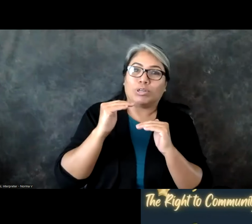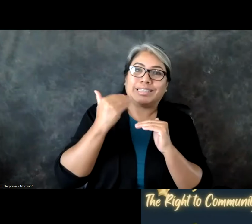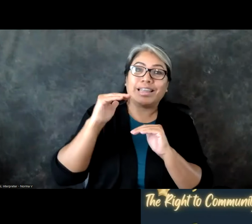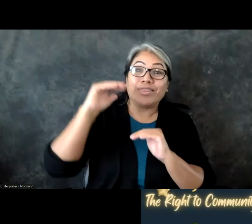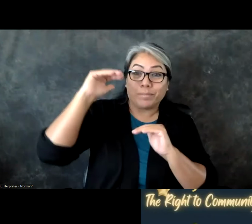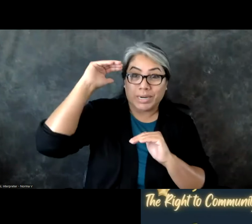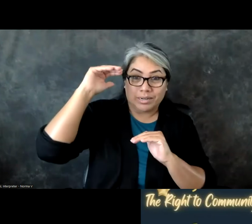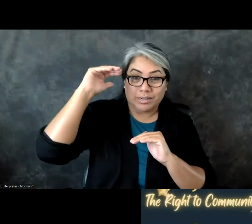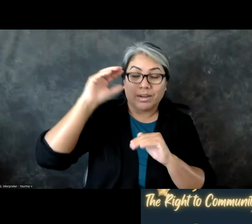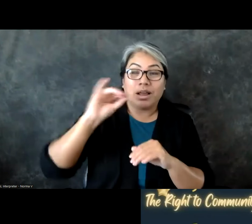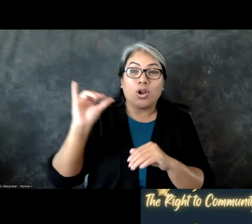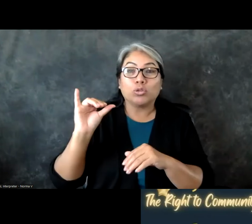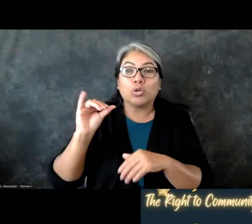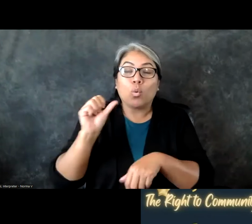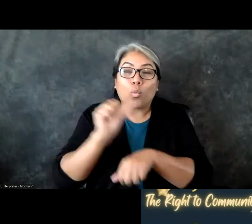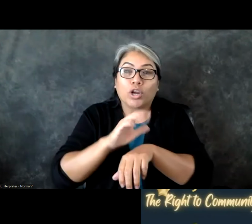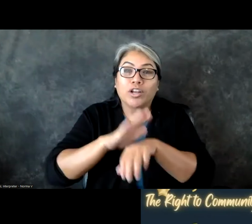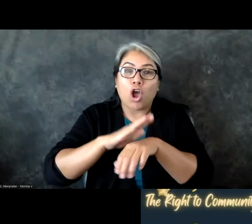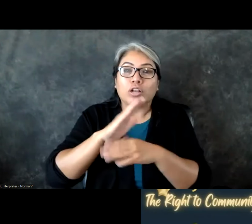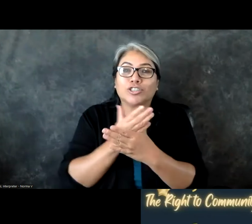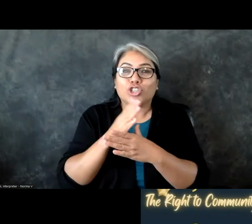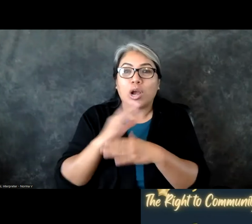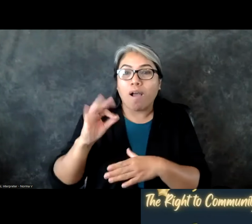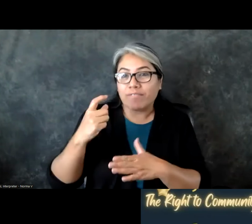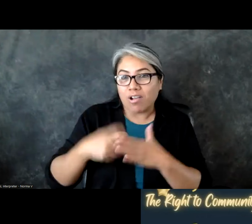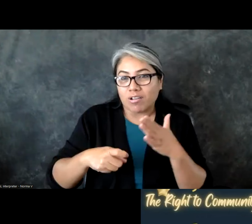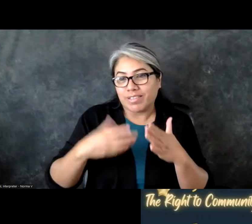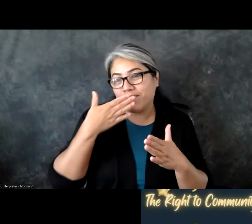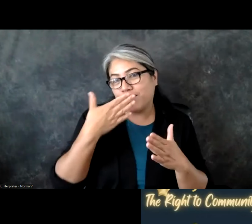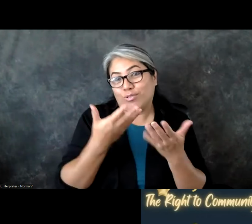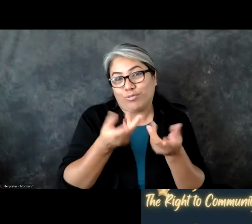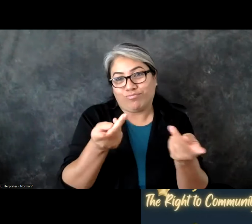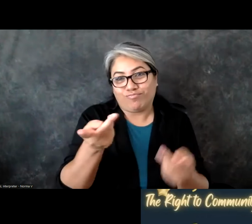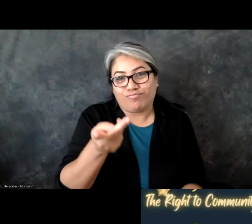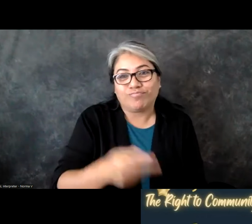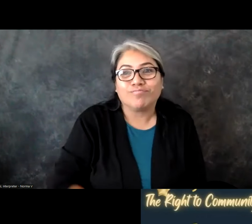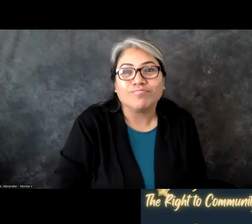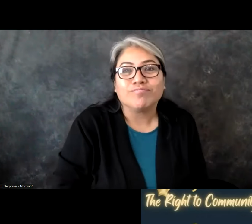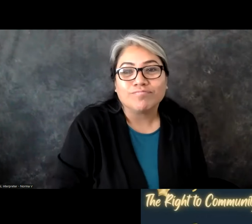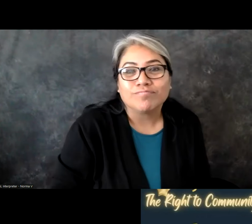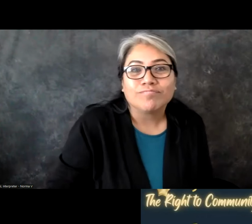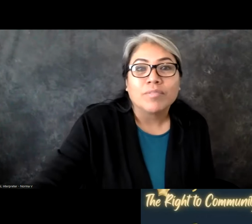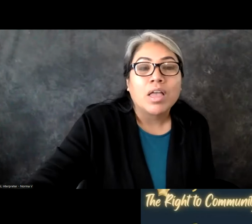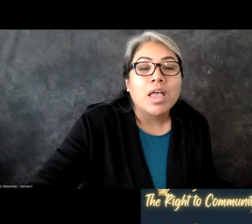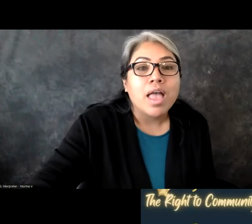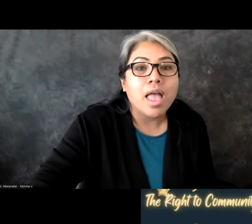you two and your organizations and many others have done to get the asset limit increased and eliminated and working on